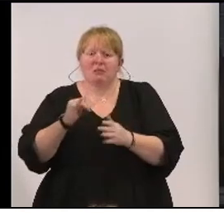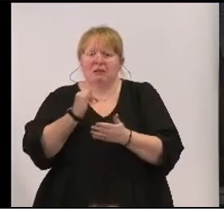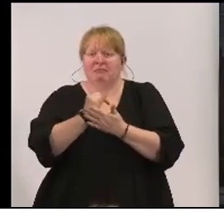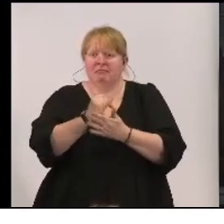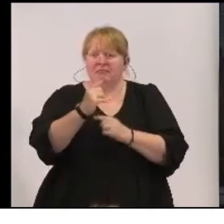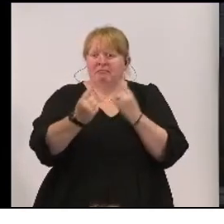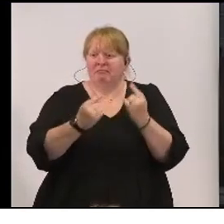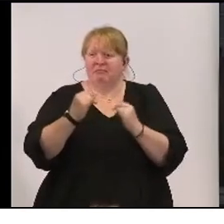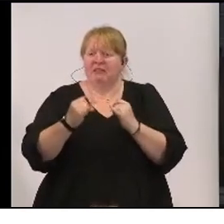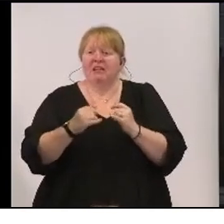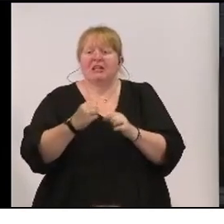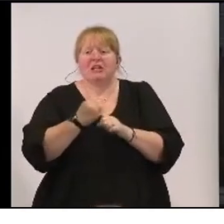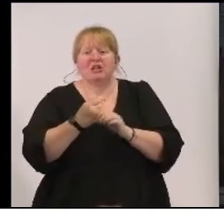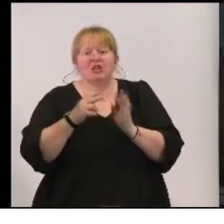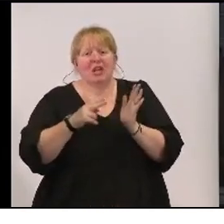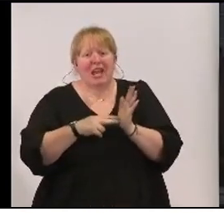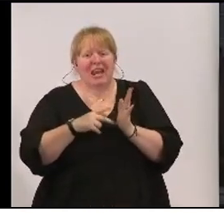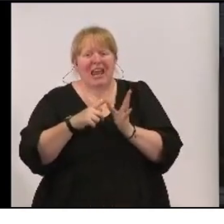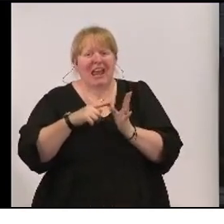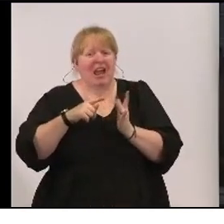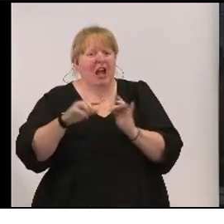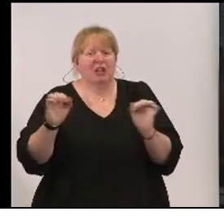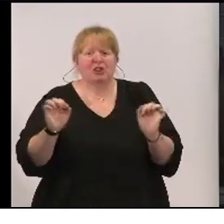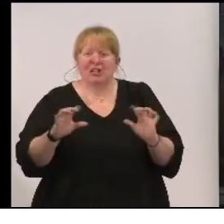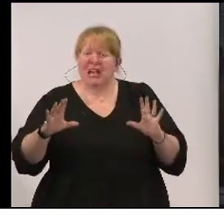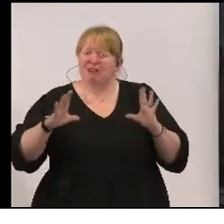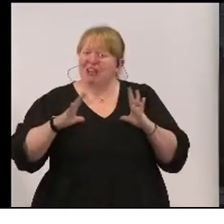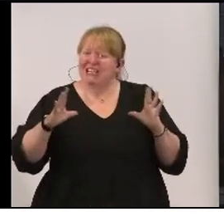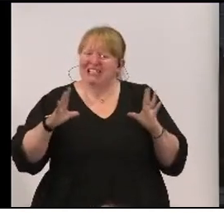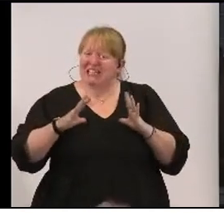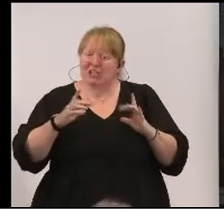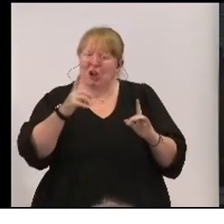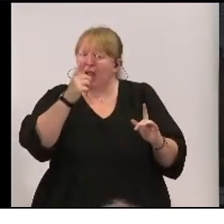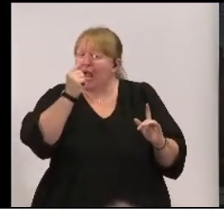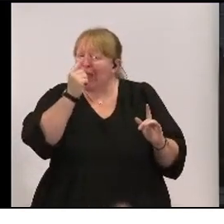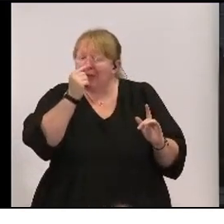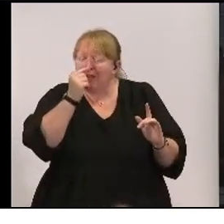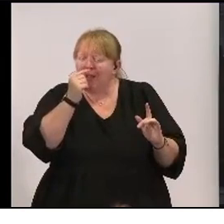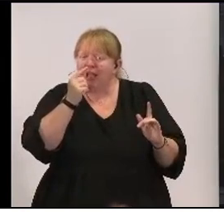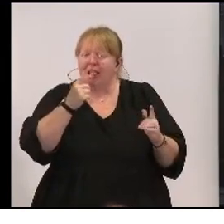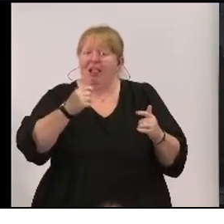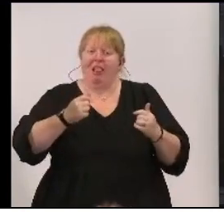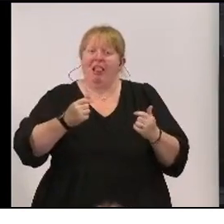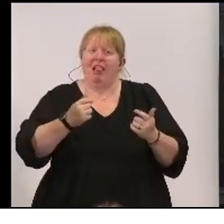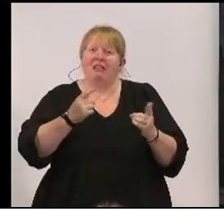but Gen AI isn't there yet for us. It's just not capable enough for the